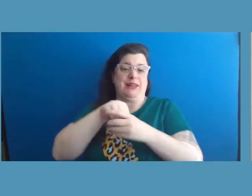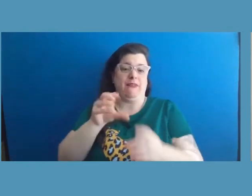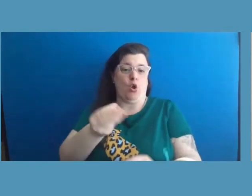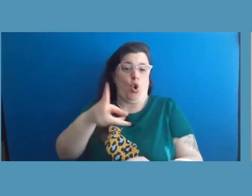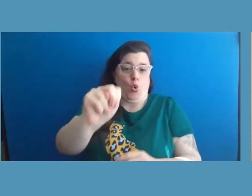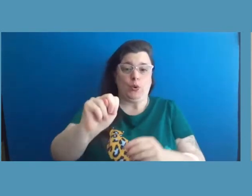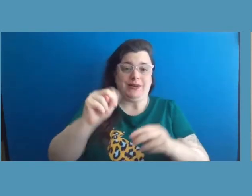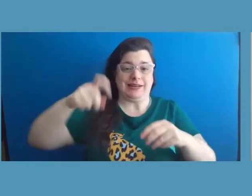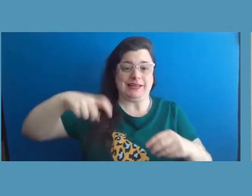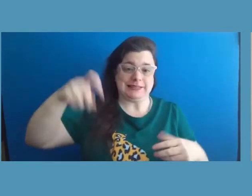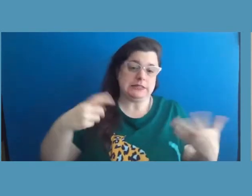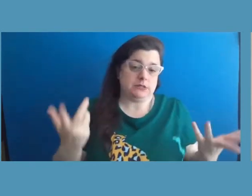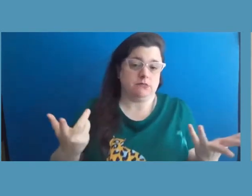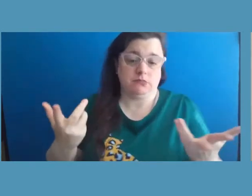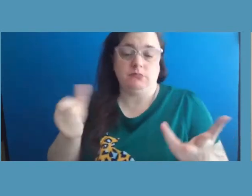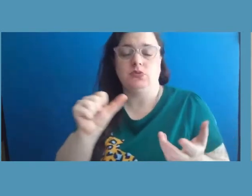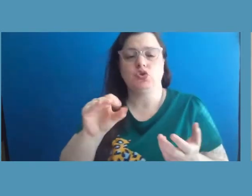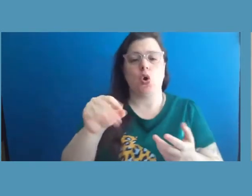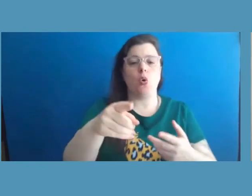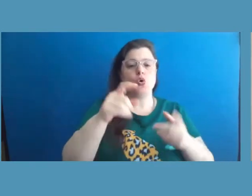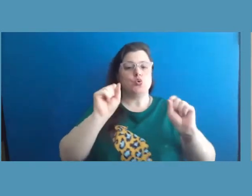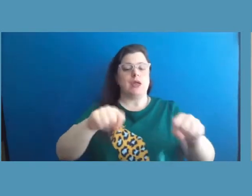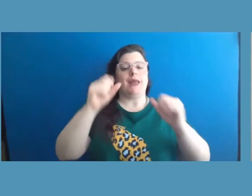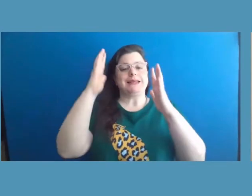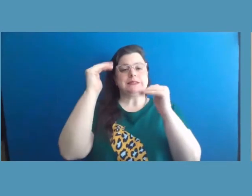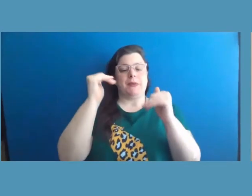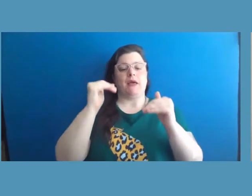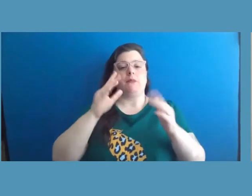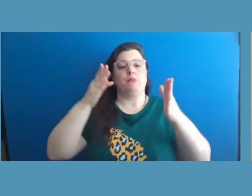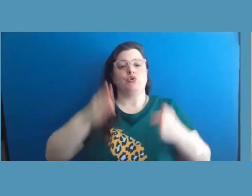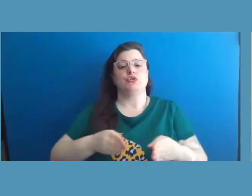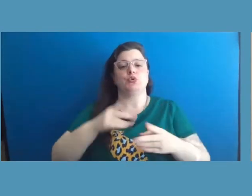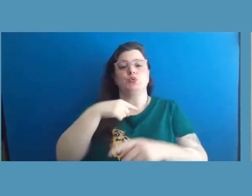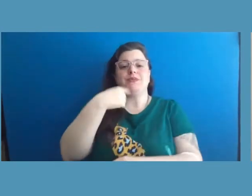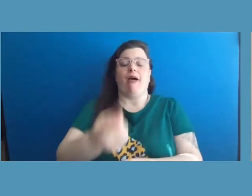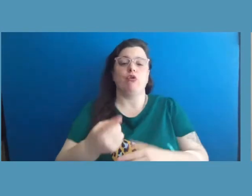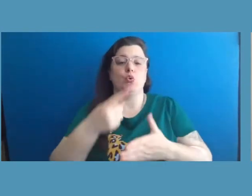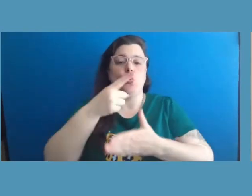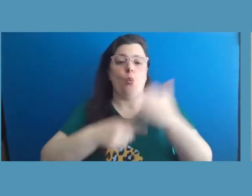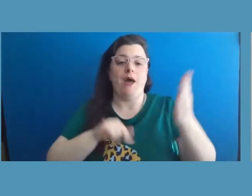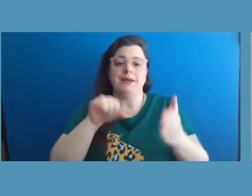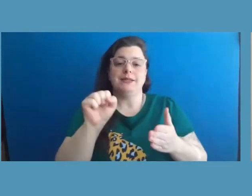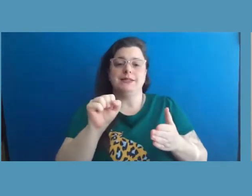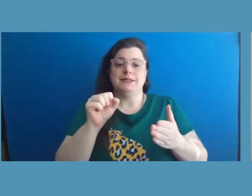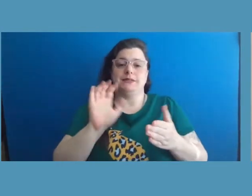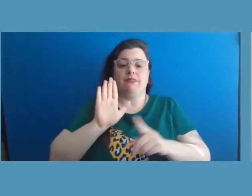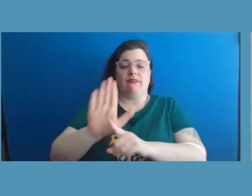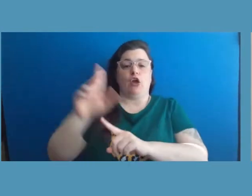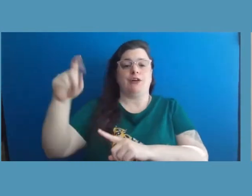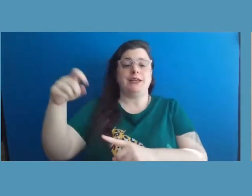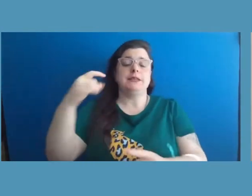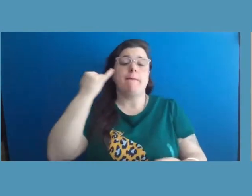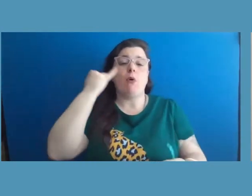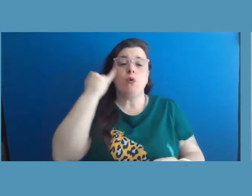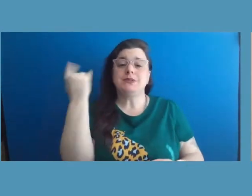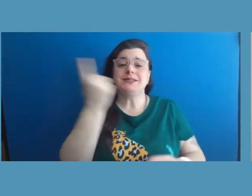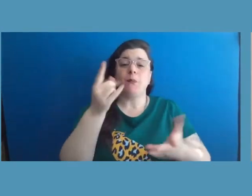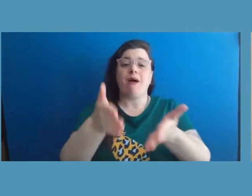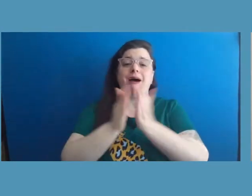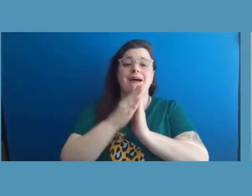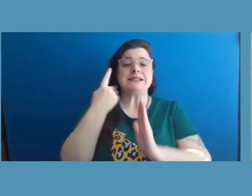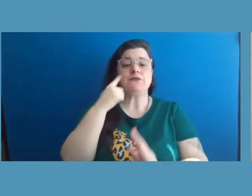disabled people are experts in their own needs. So you should expect the person to tell you what